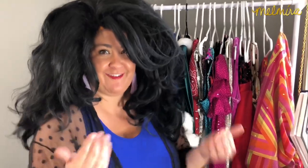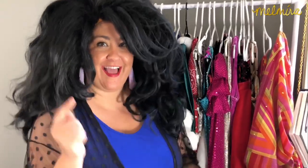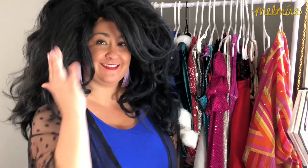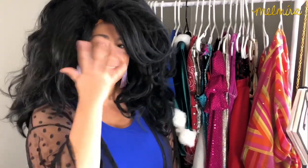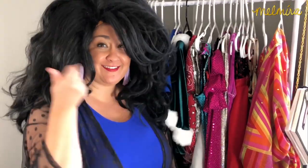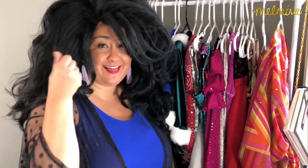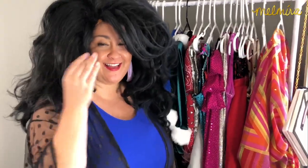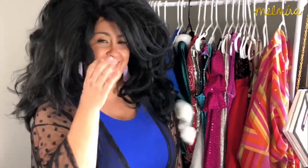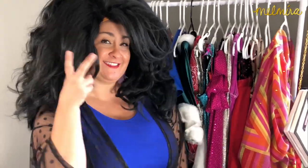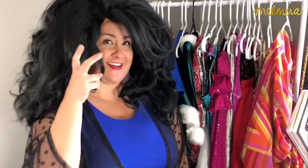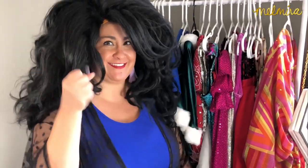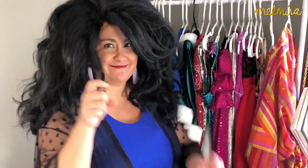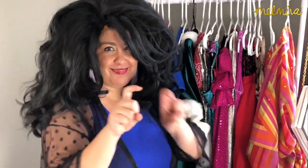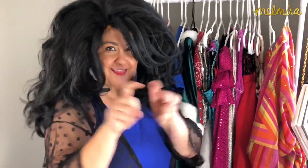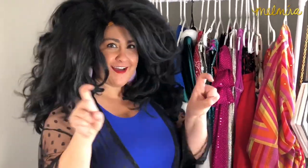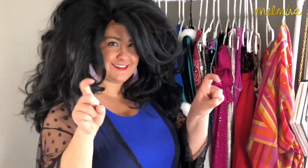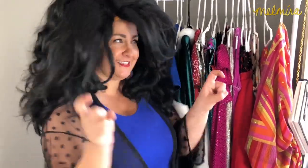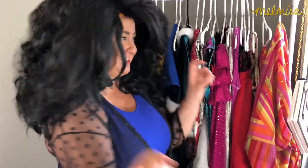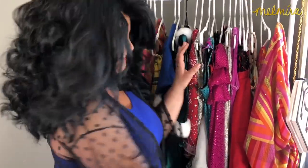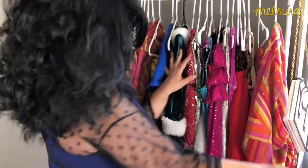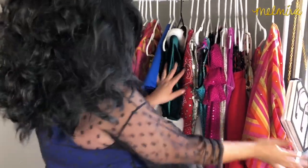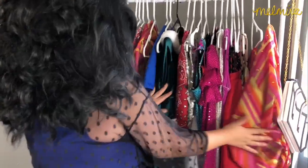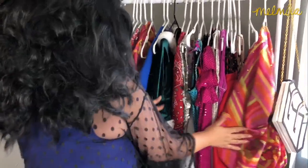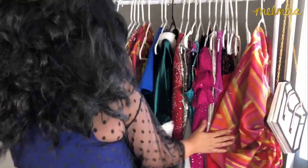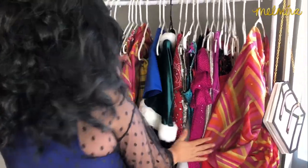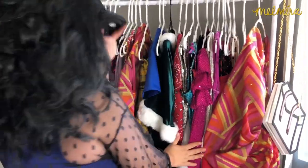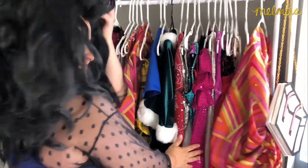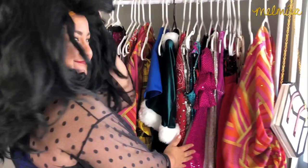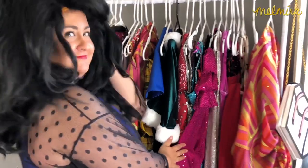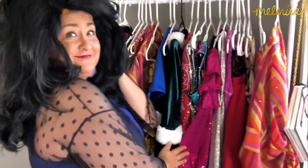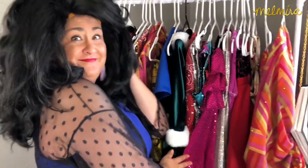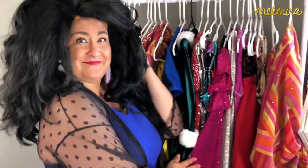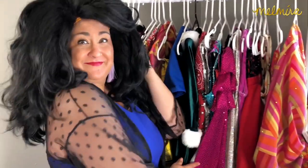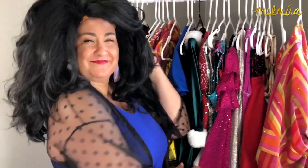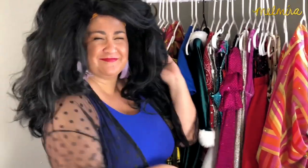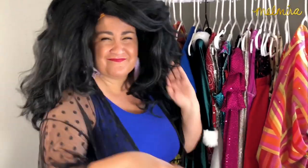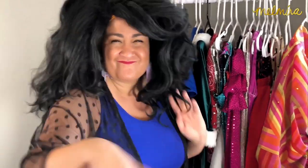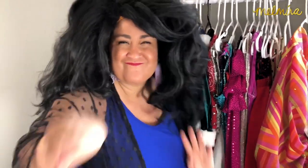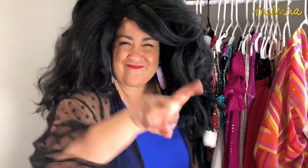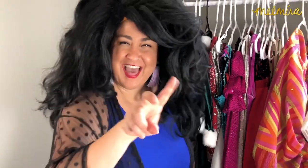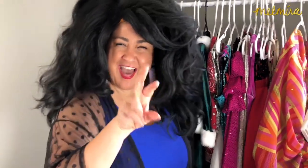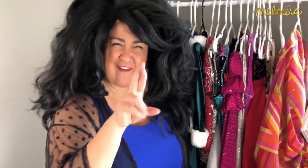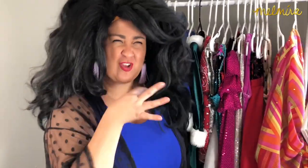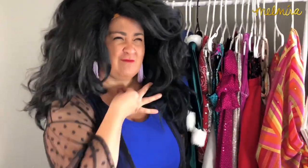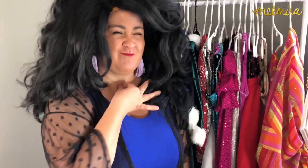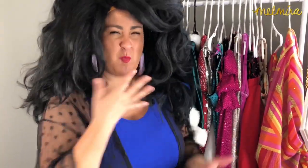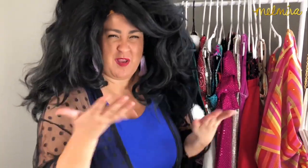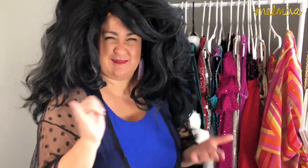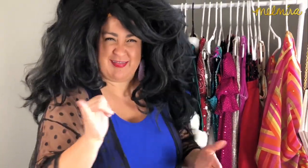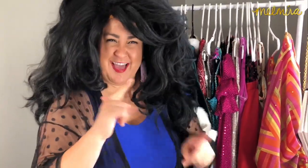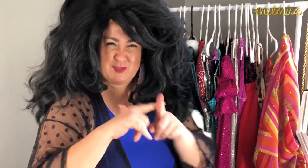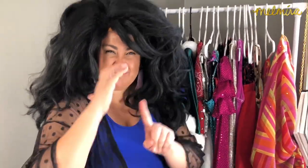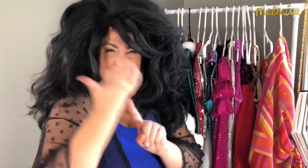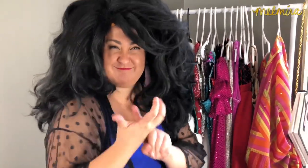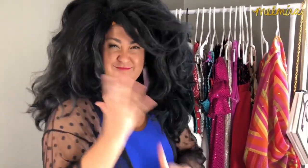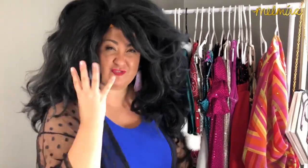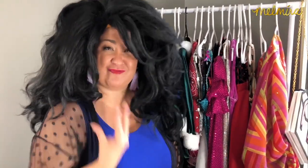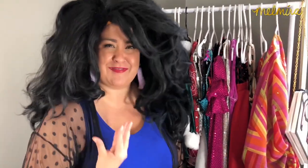I'm here in Selena and Casavina's closet. Mm! So do you ever wonder what it is like to